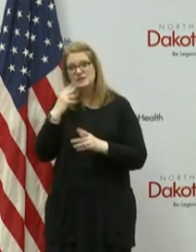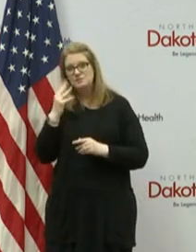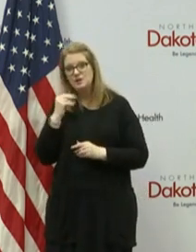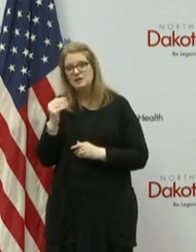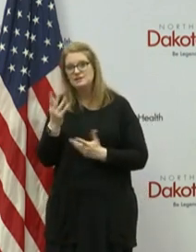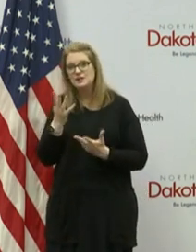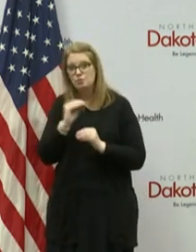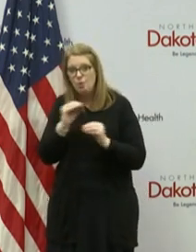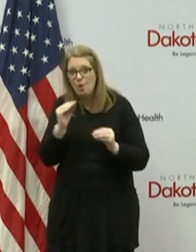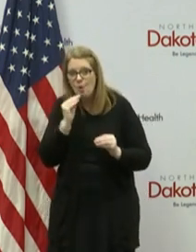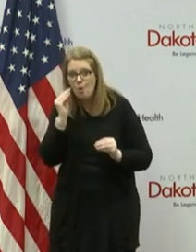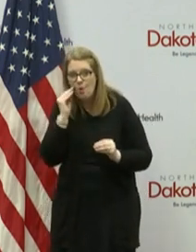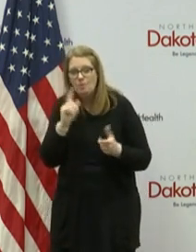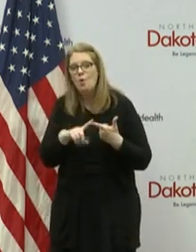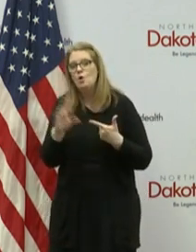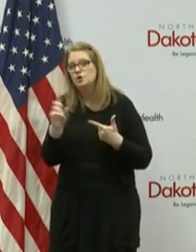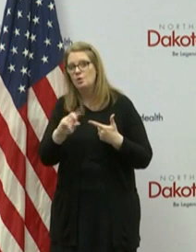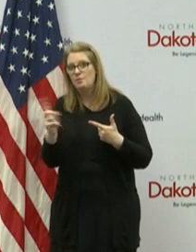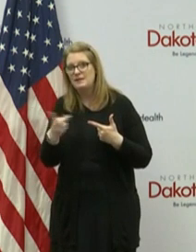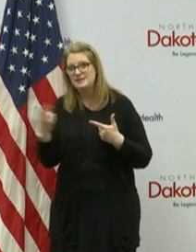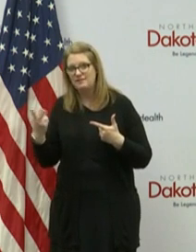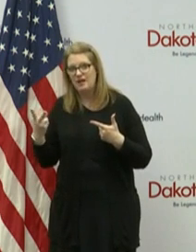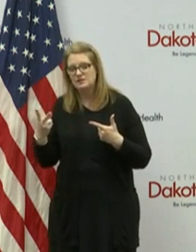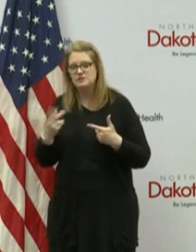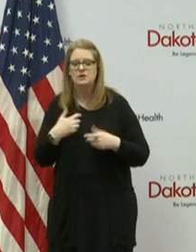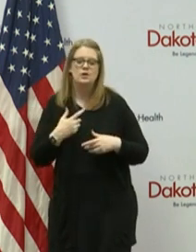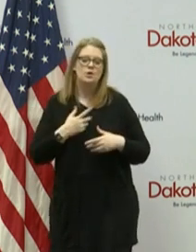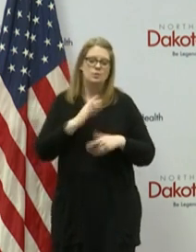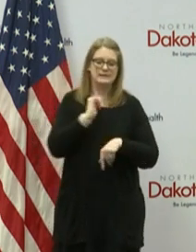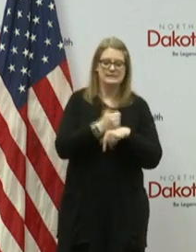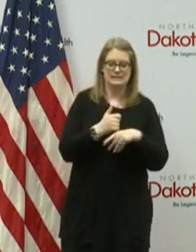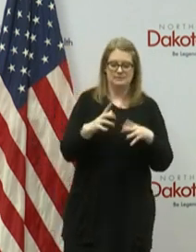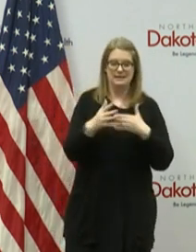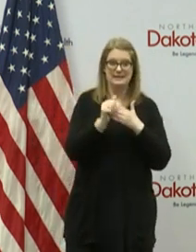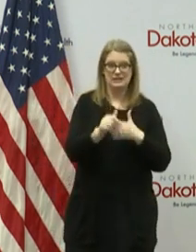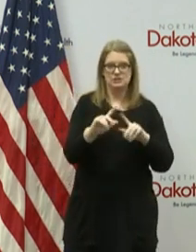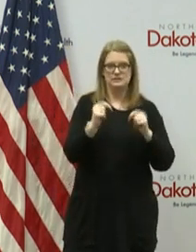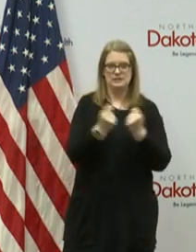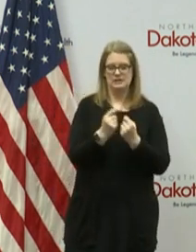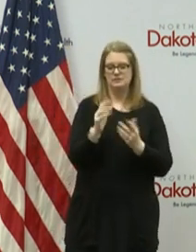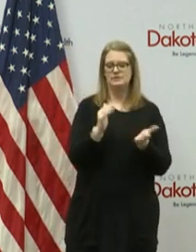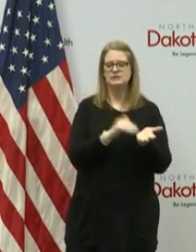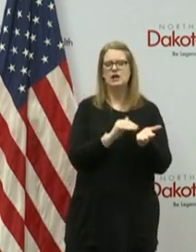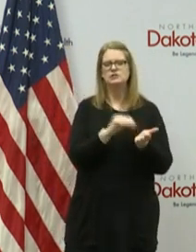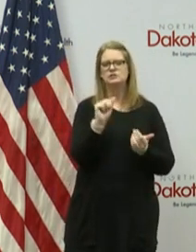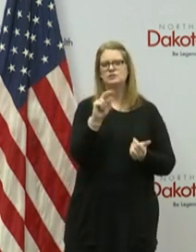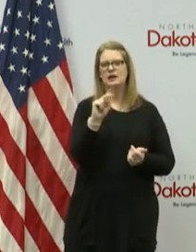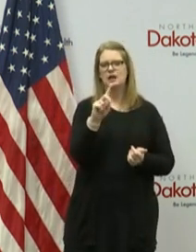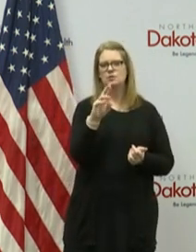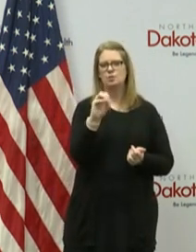DISABILITIES, CORRECTIONS AND THOSE EXPERIENCING HOMELESS OR DOMESTIC VIOLENCE.